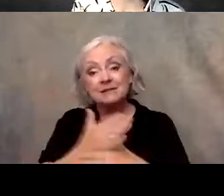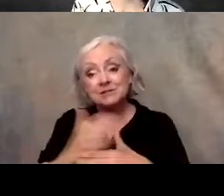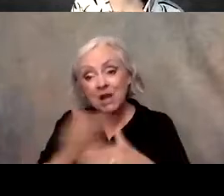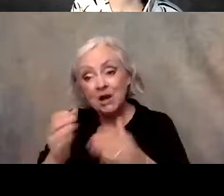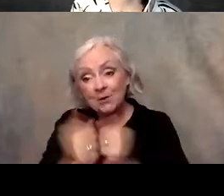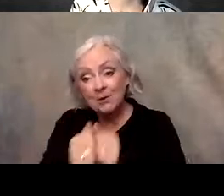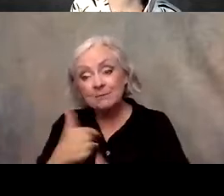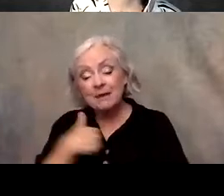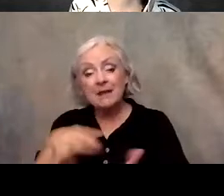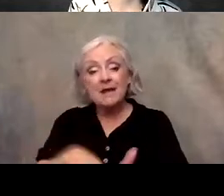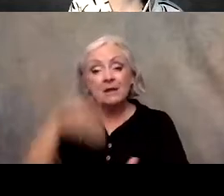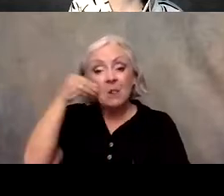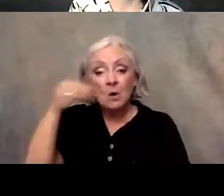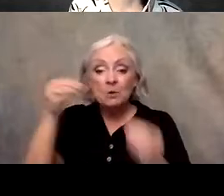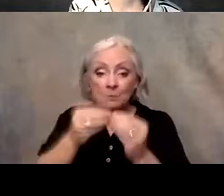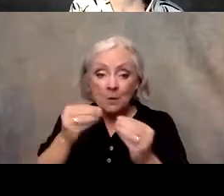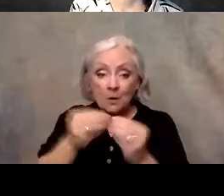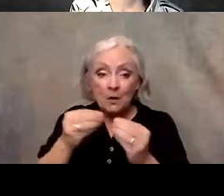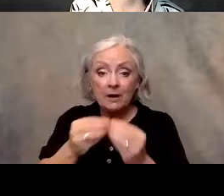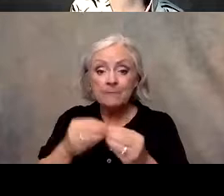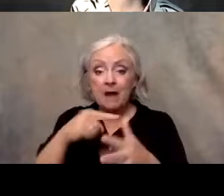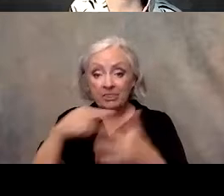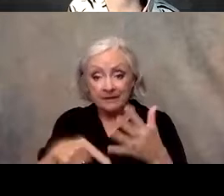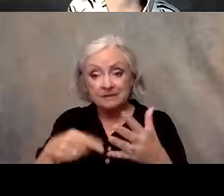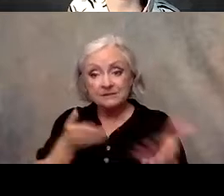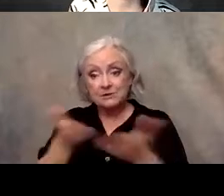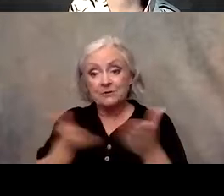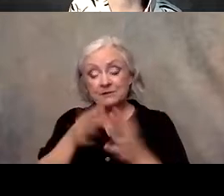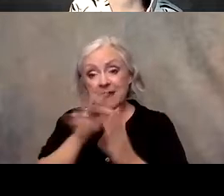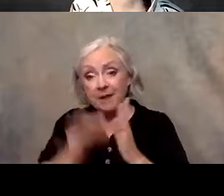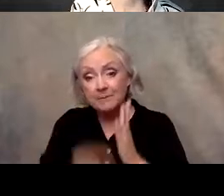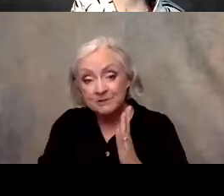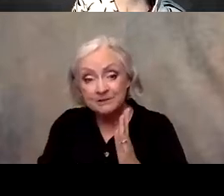more about these services and options for accessibility. I would love it